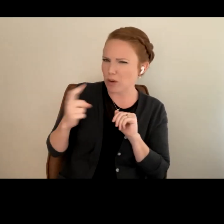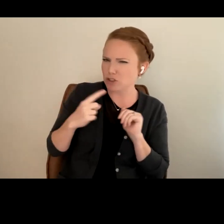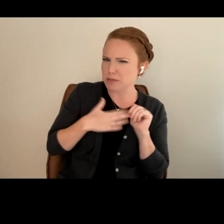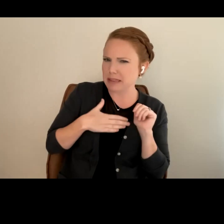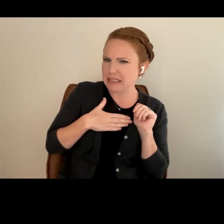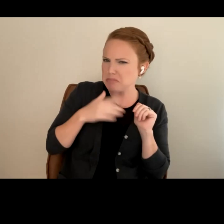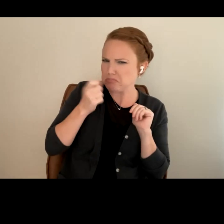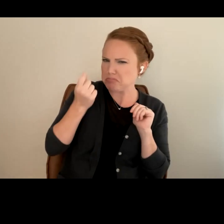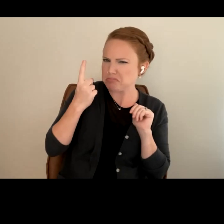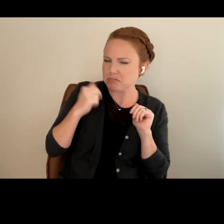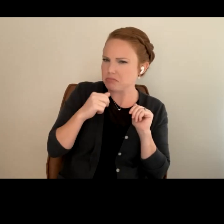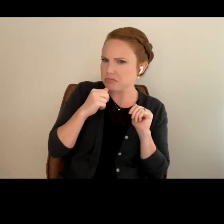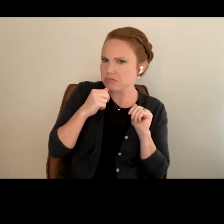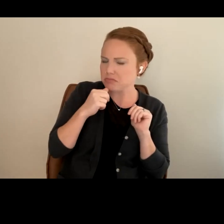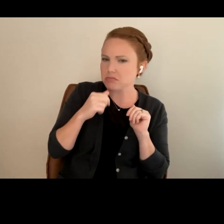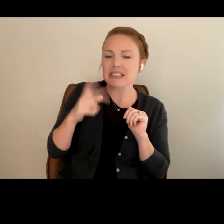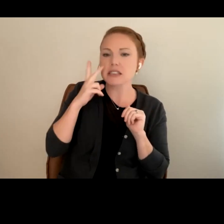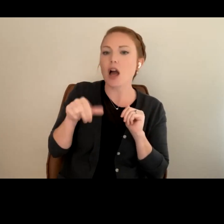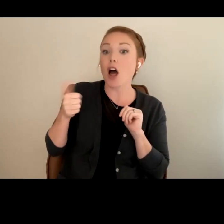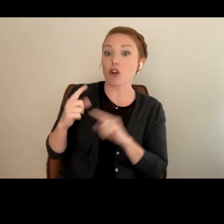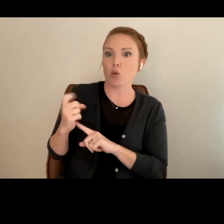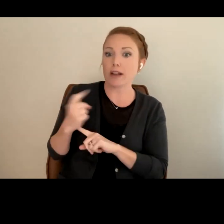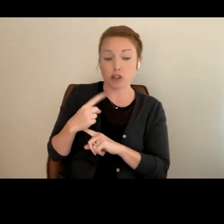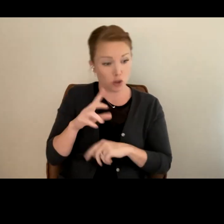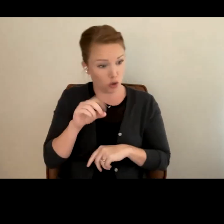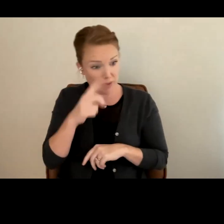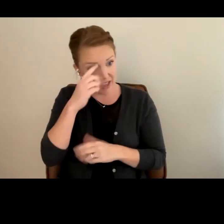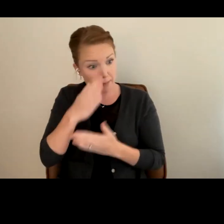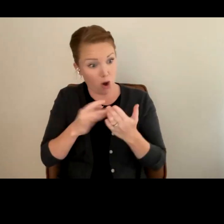Another question here, do think part of the issue is is there isn't enough disability representation